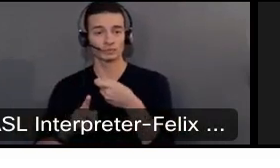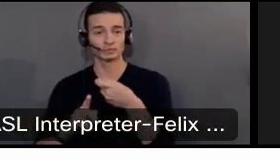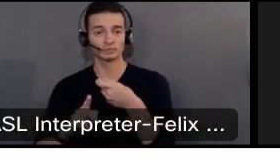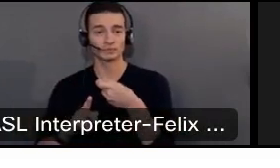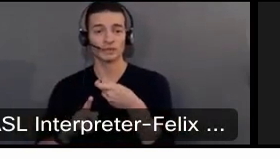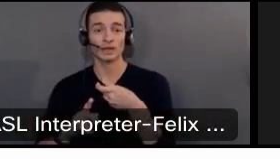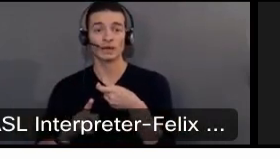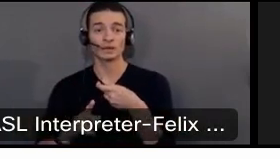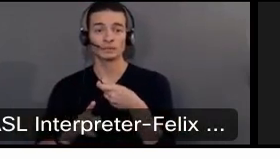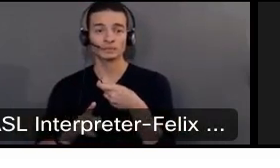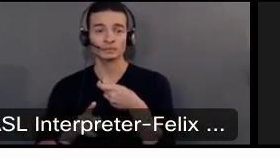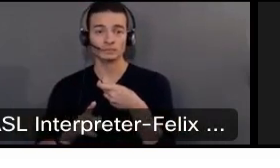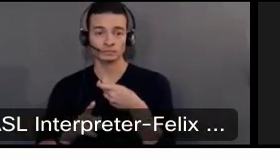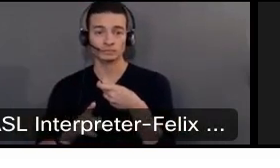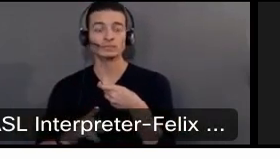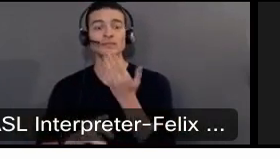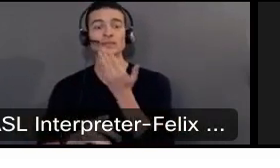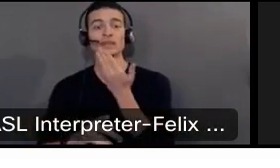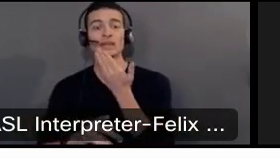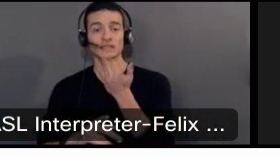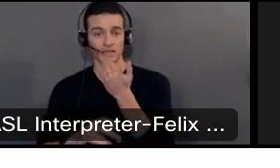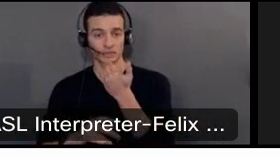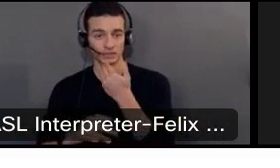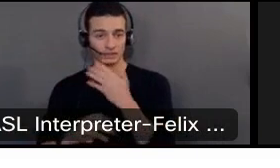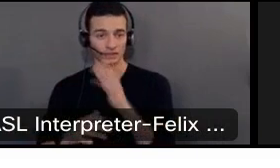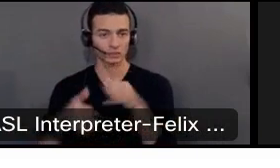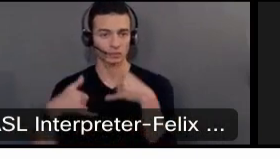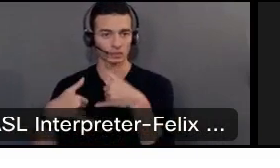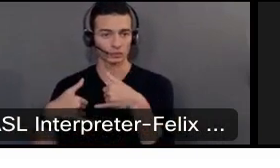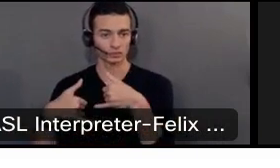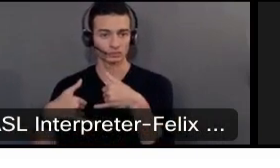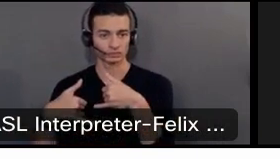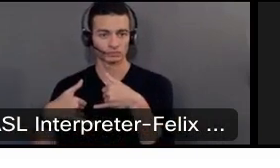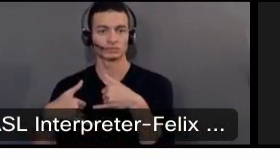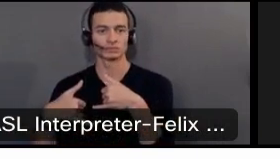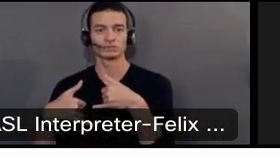Type 2, diabetes on a roll. We received that in June of 2022.